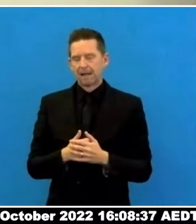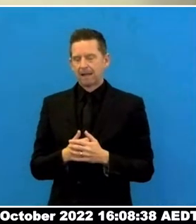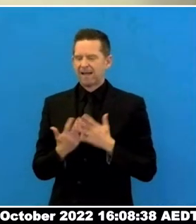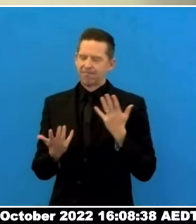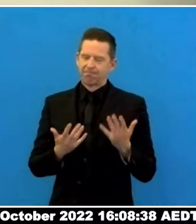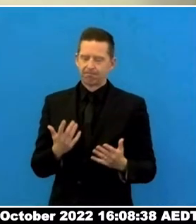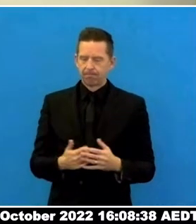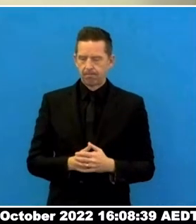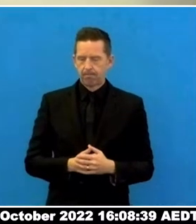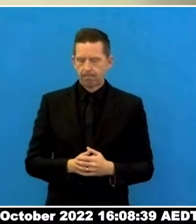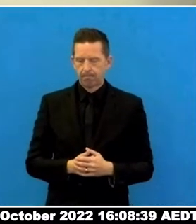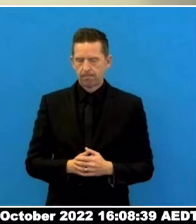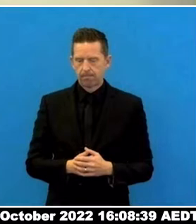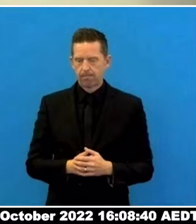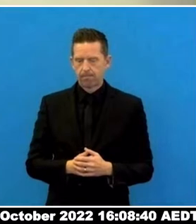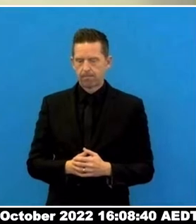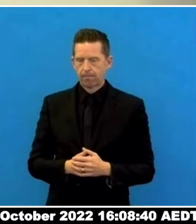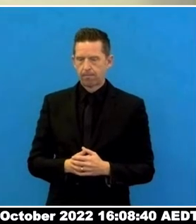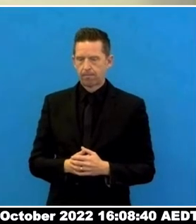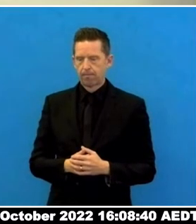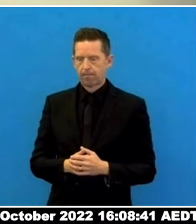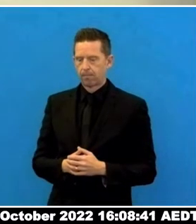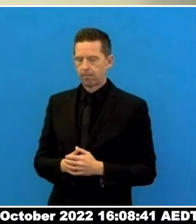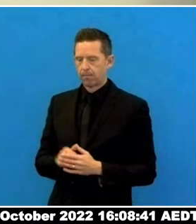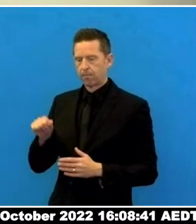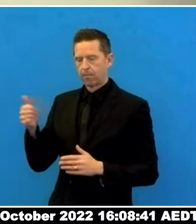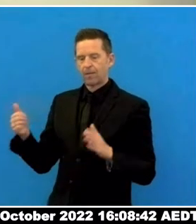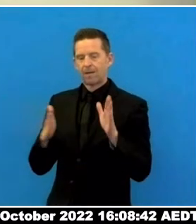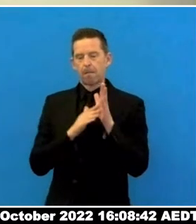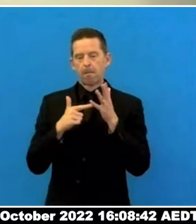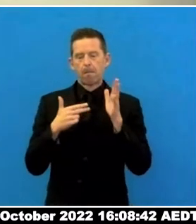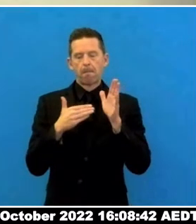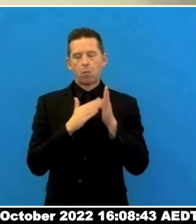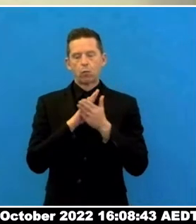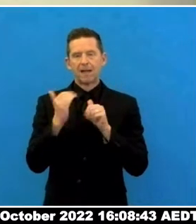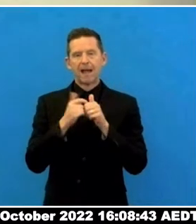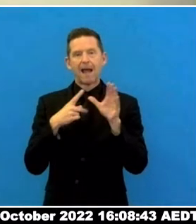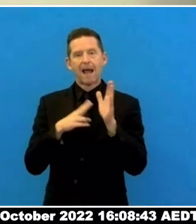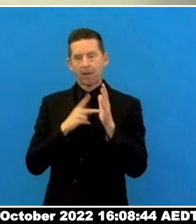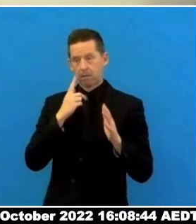From my experience, the forms when I actually apply for NDIS,